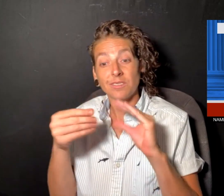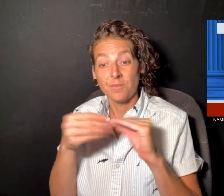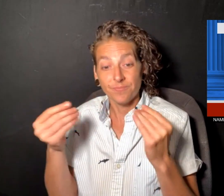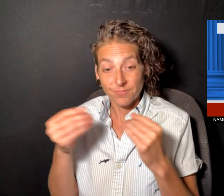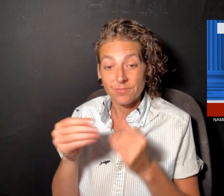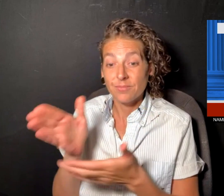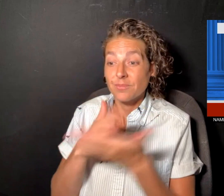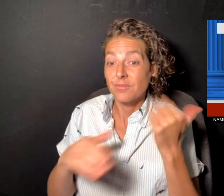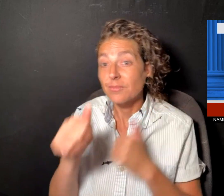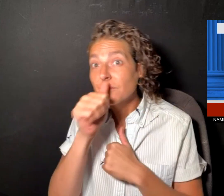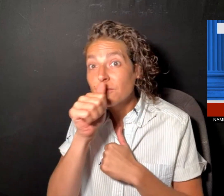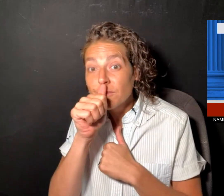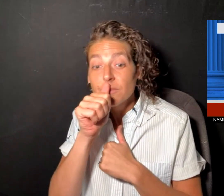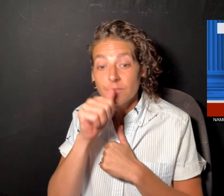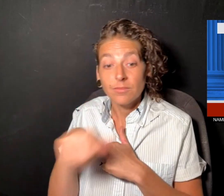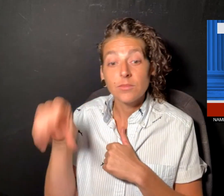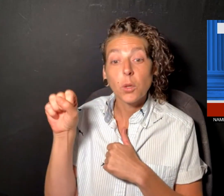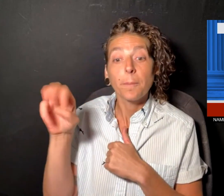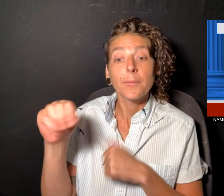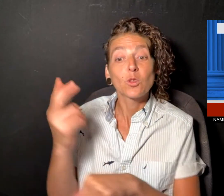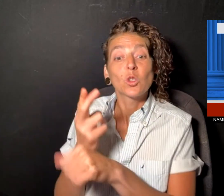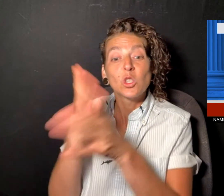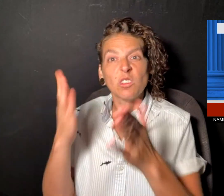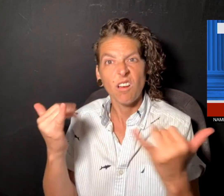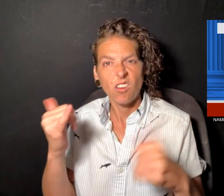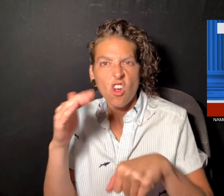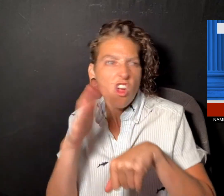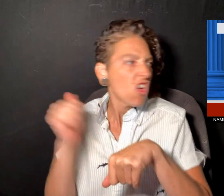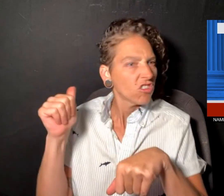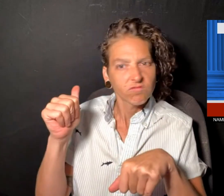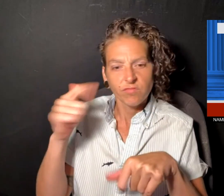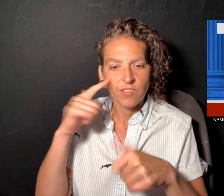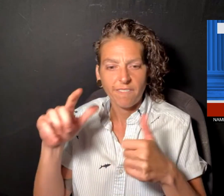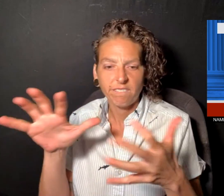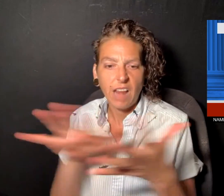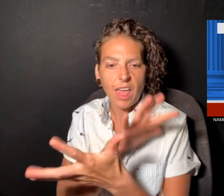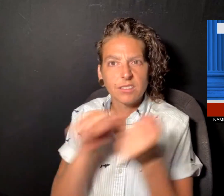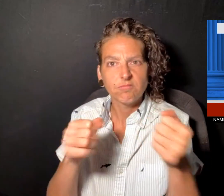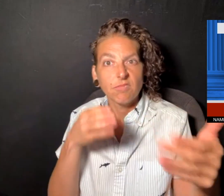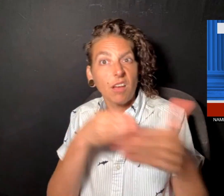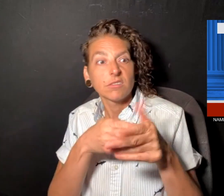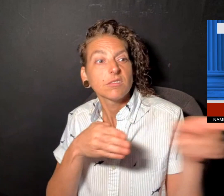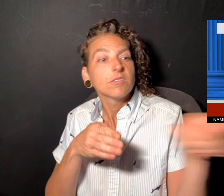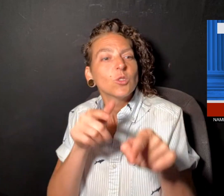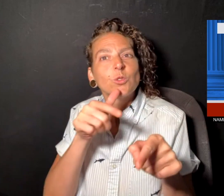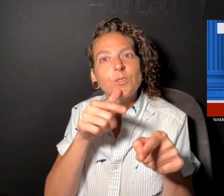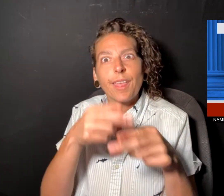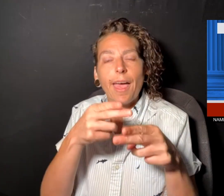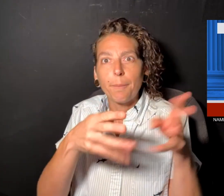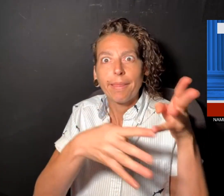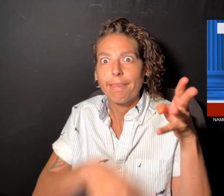Experts say some anonymous social media users are calling for violence against the leaked names,